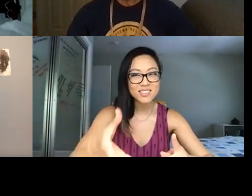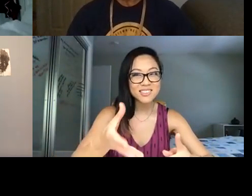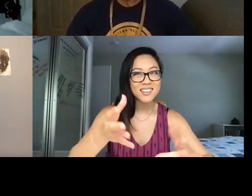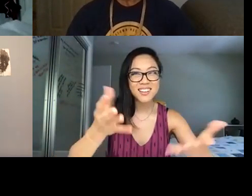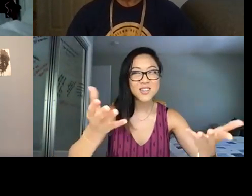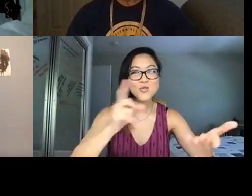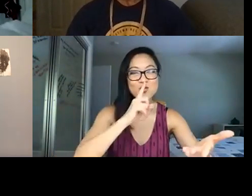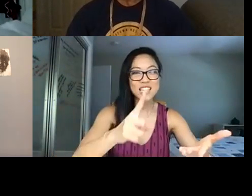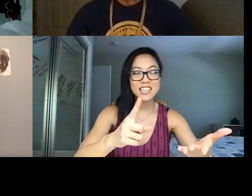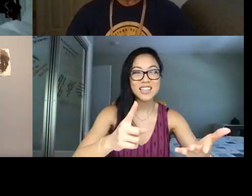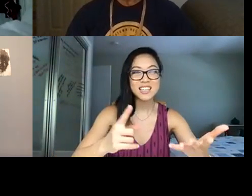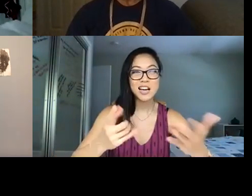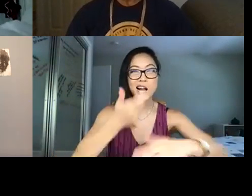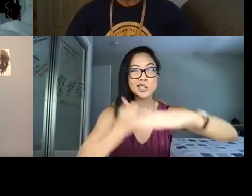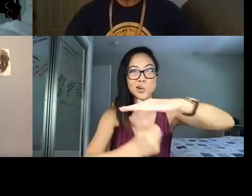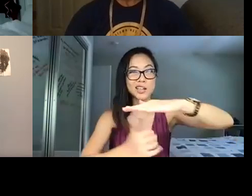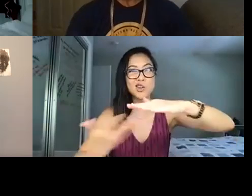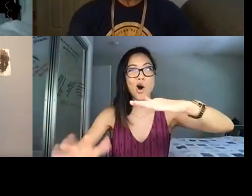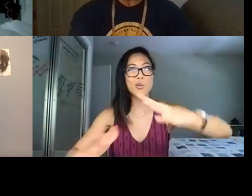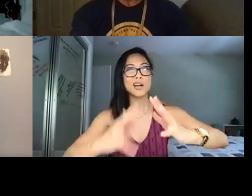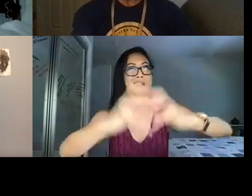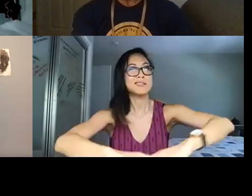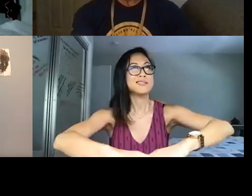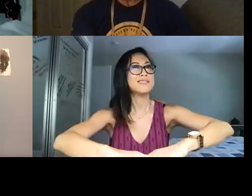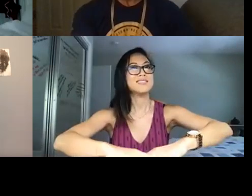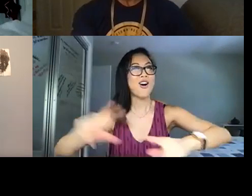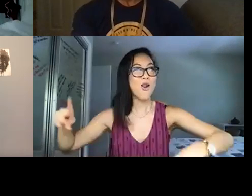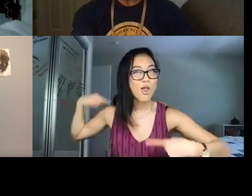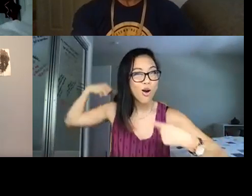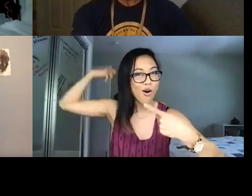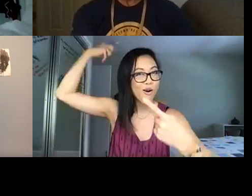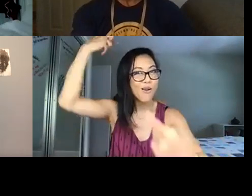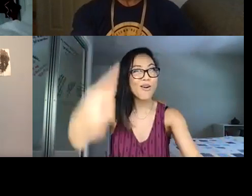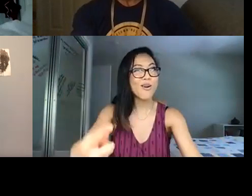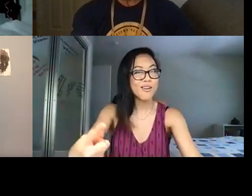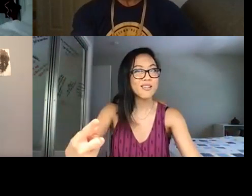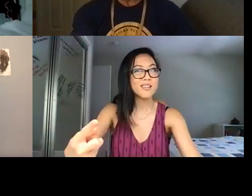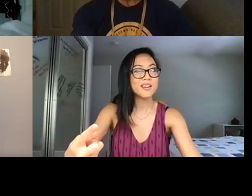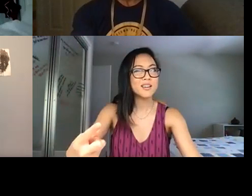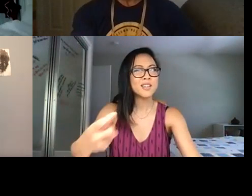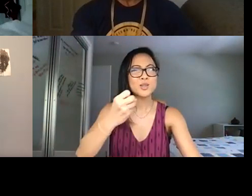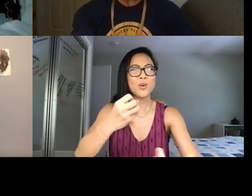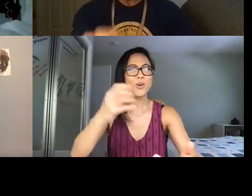And so this whole idea of how I've lost my career to